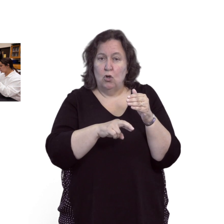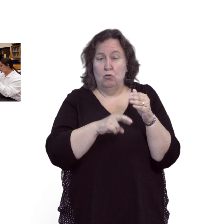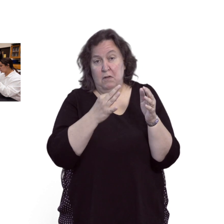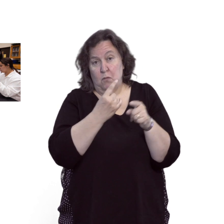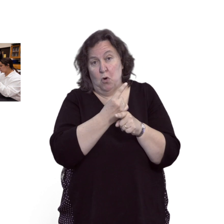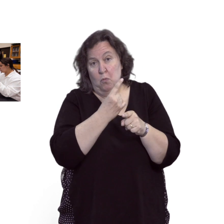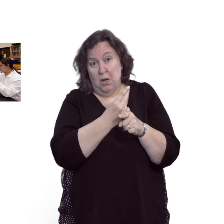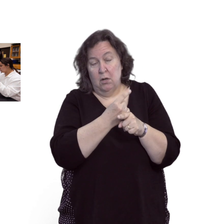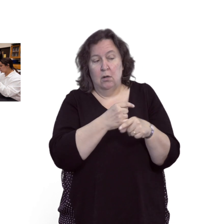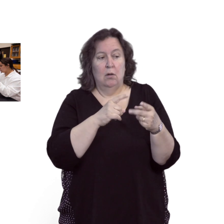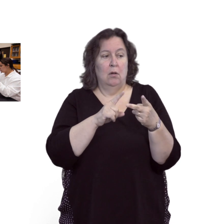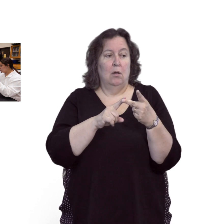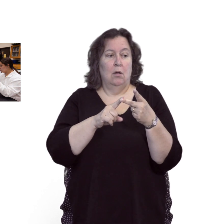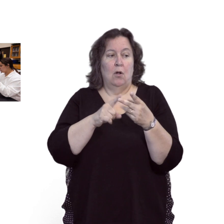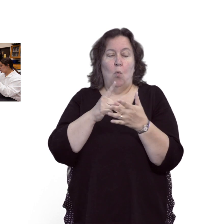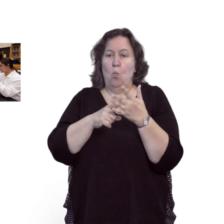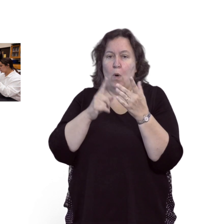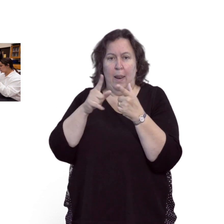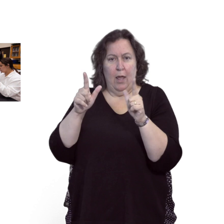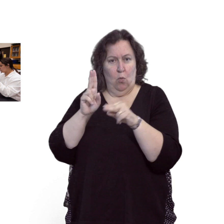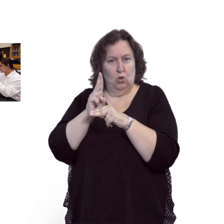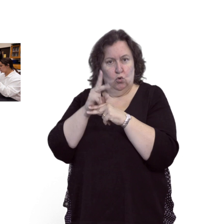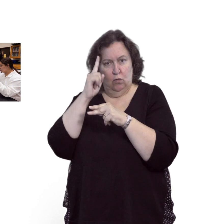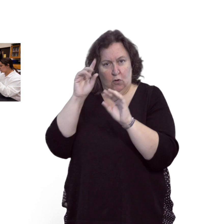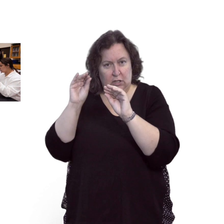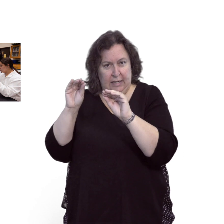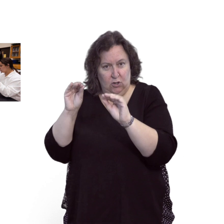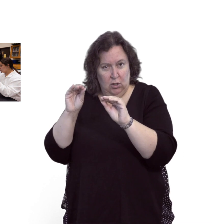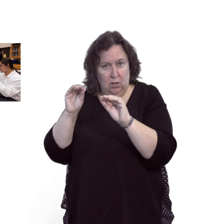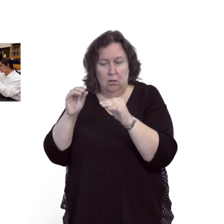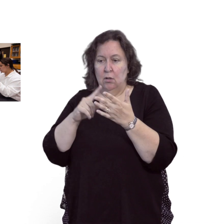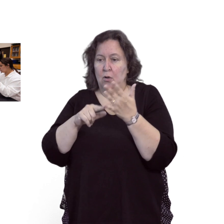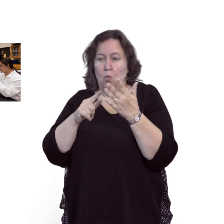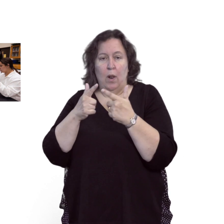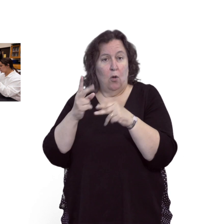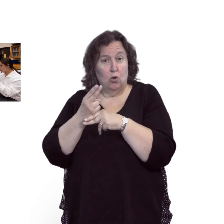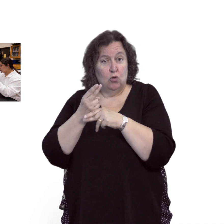as well as home language, if applicable, educational background